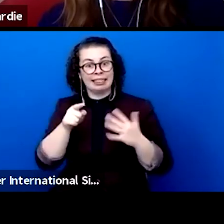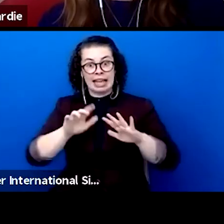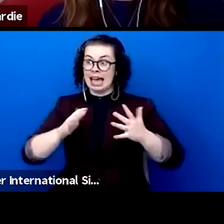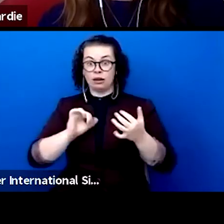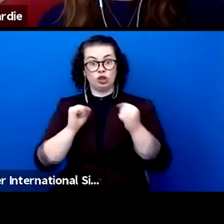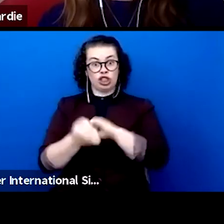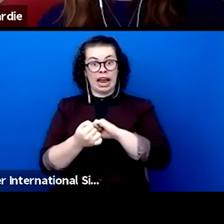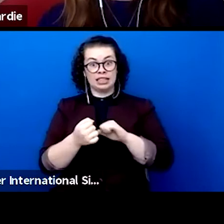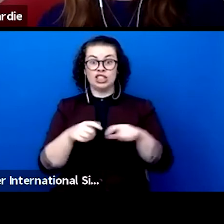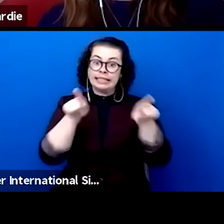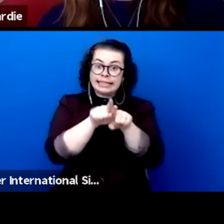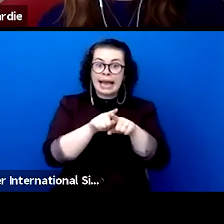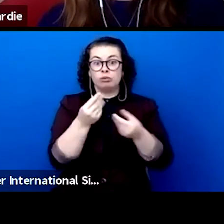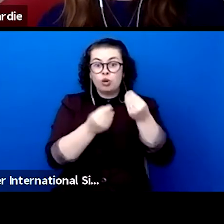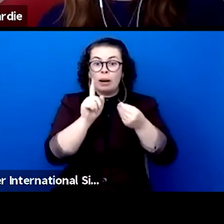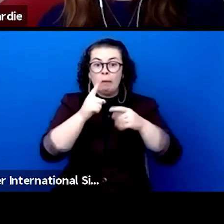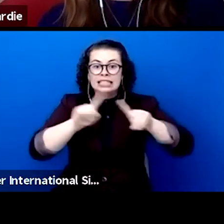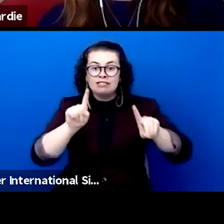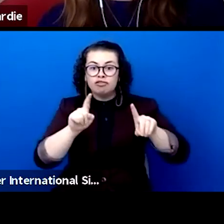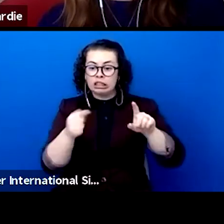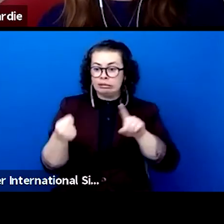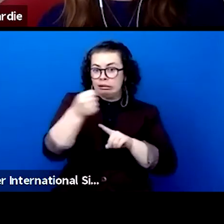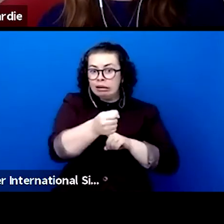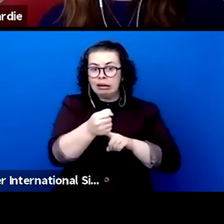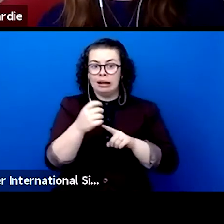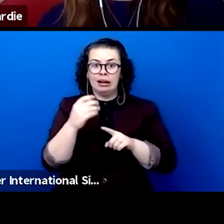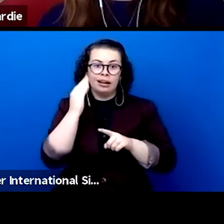you know, the structures of dramaturgy or like representation or you know because these people at